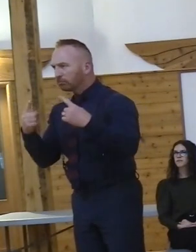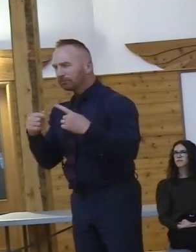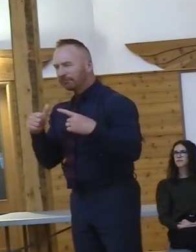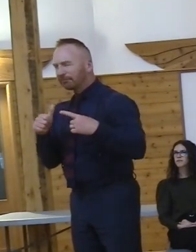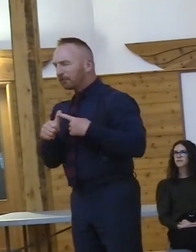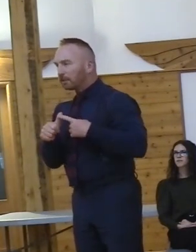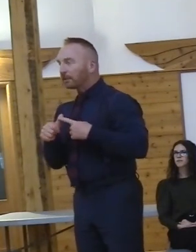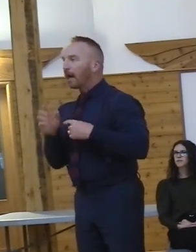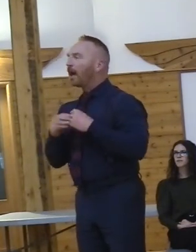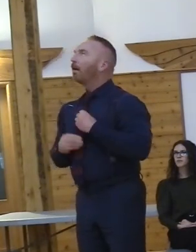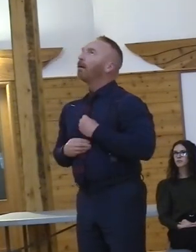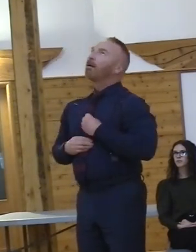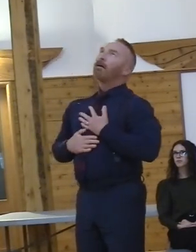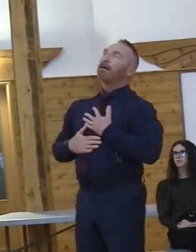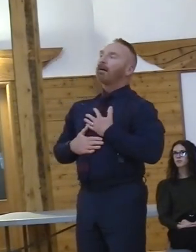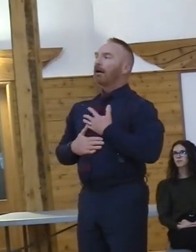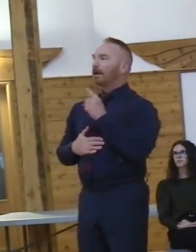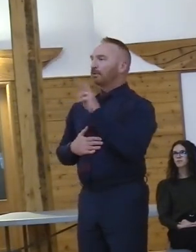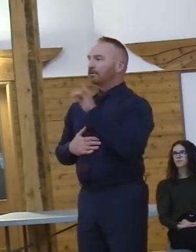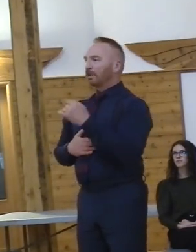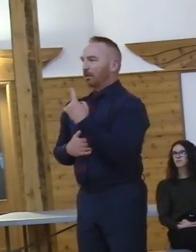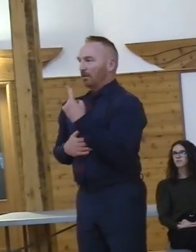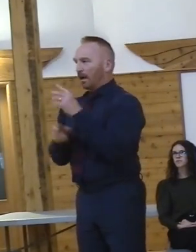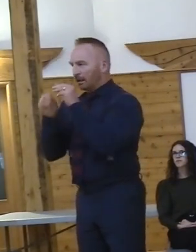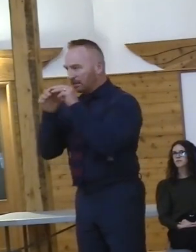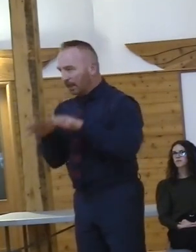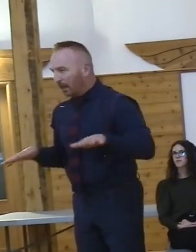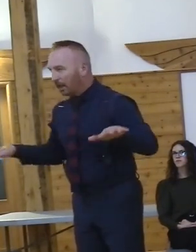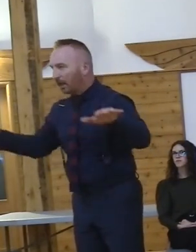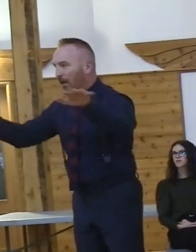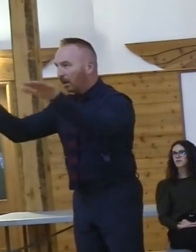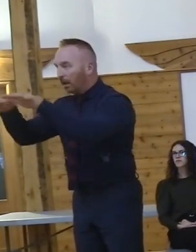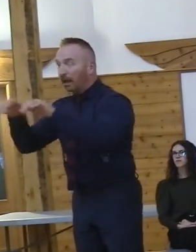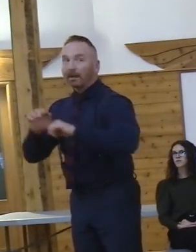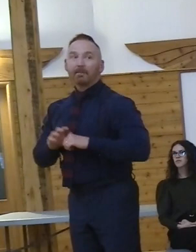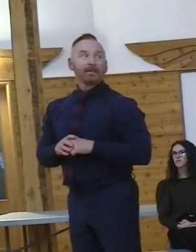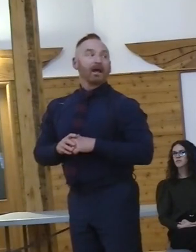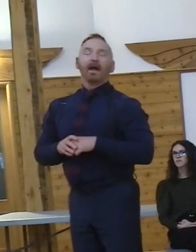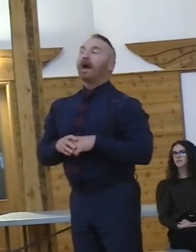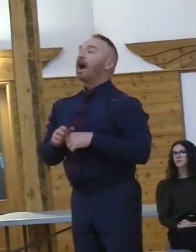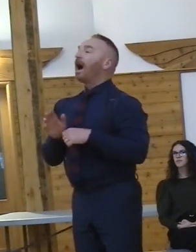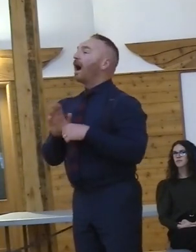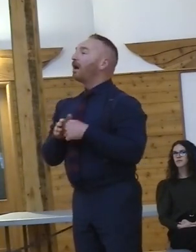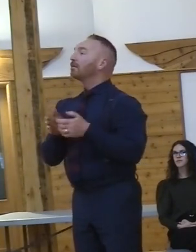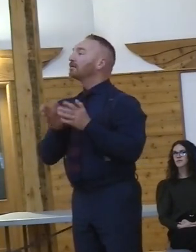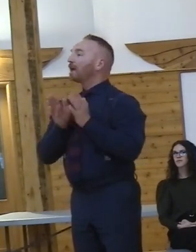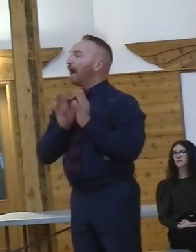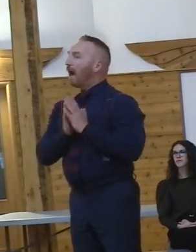hosting it here in Treaty 1 territory. So I was asked a few times, you know, why Winnipeg?